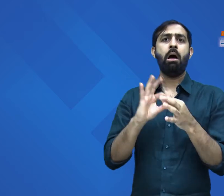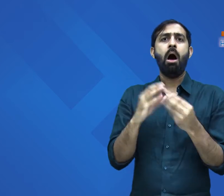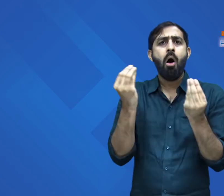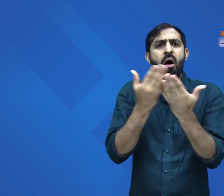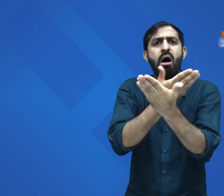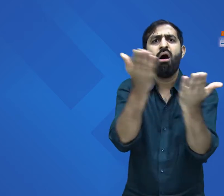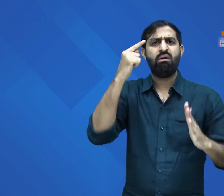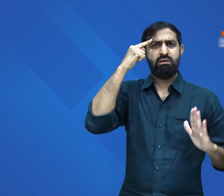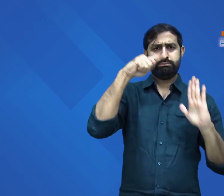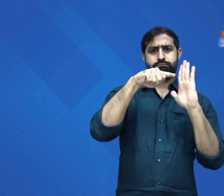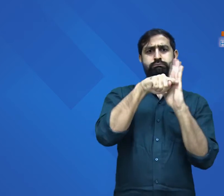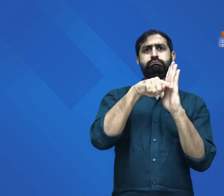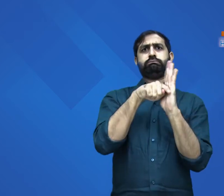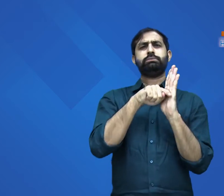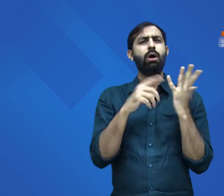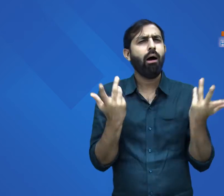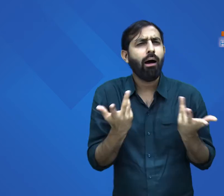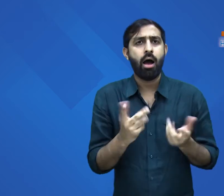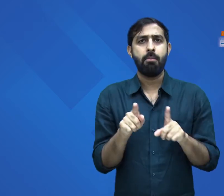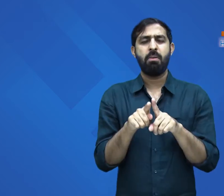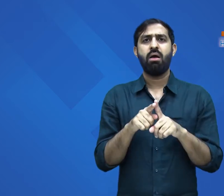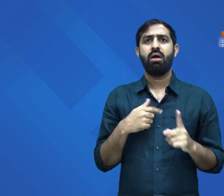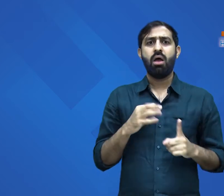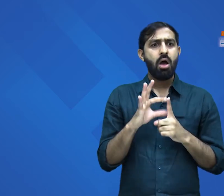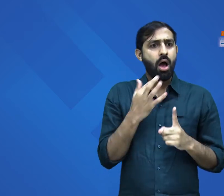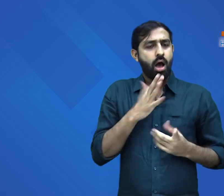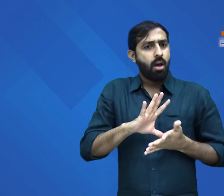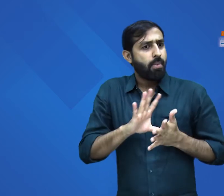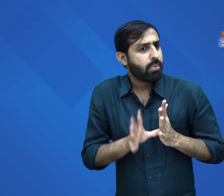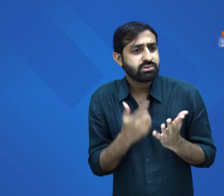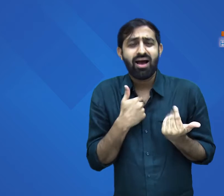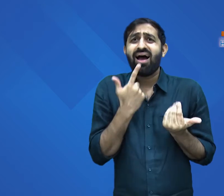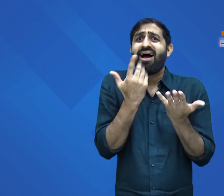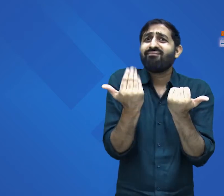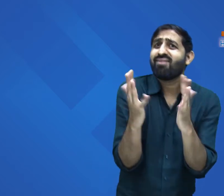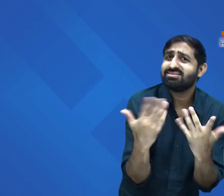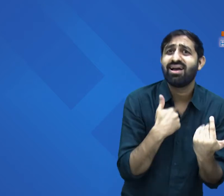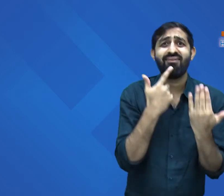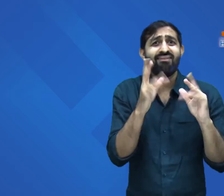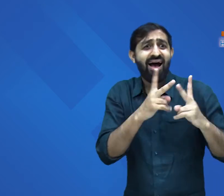Many times negative thoughts come to our mind for ourselves, which constantly make us think